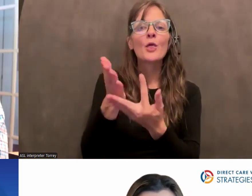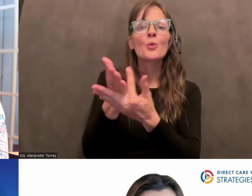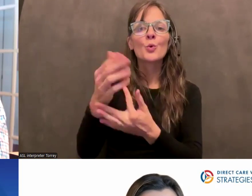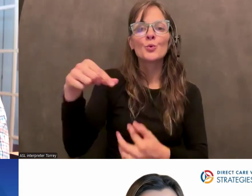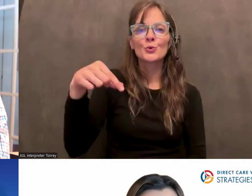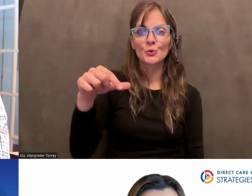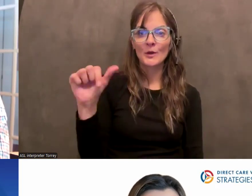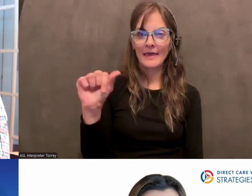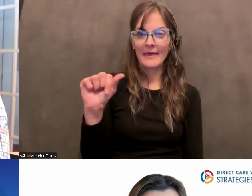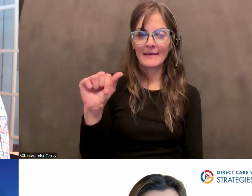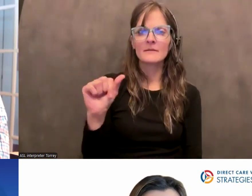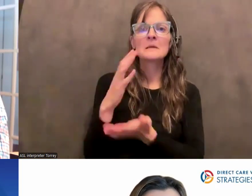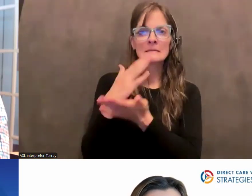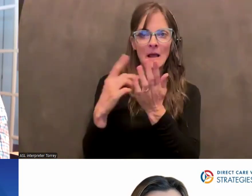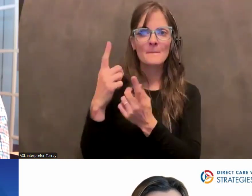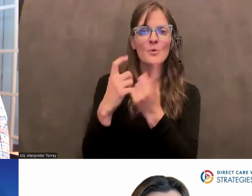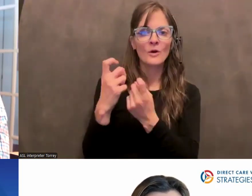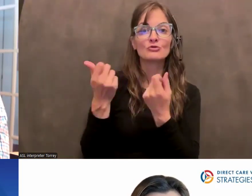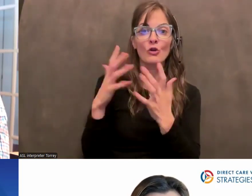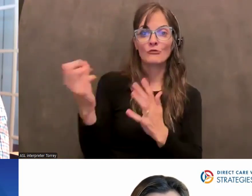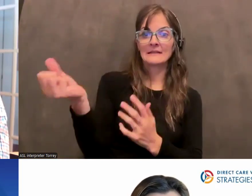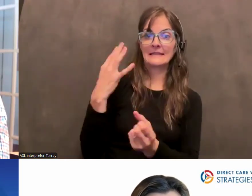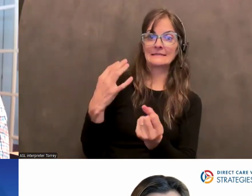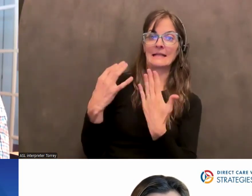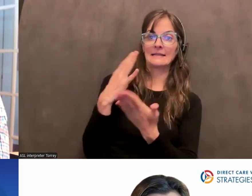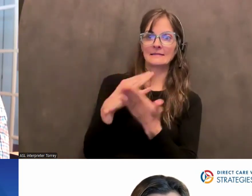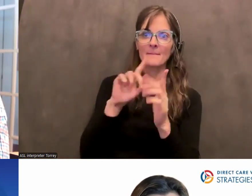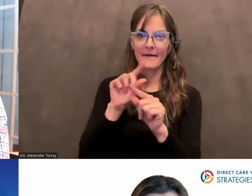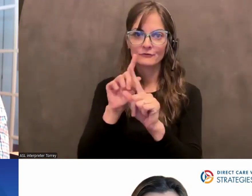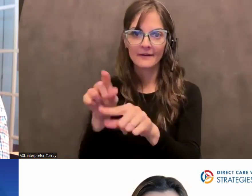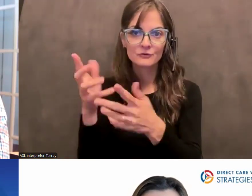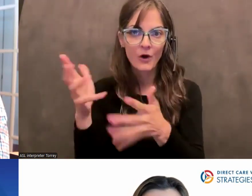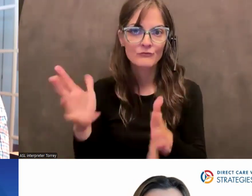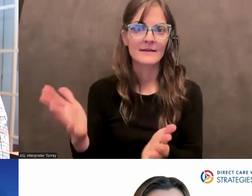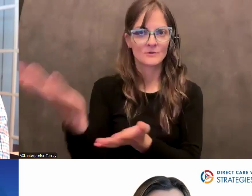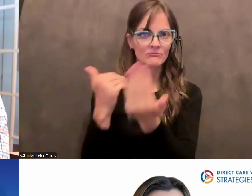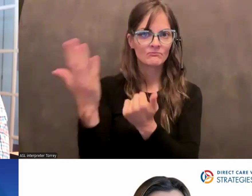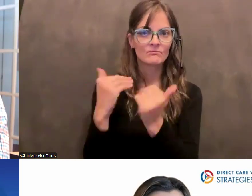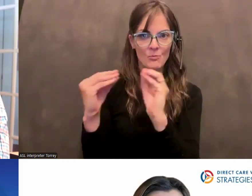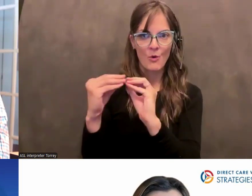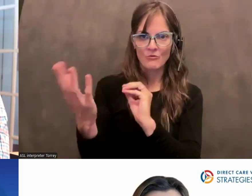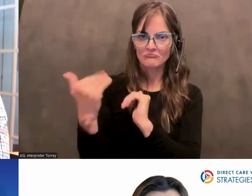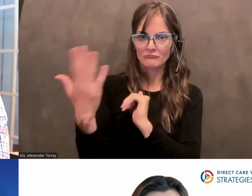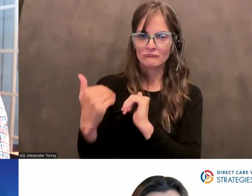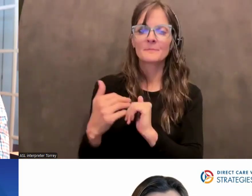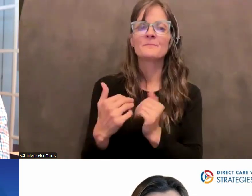to answer a couple of them and hopefully we'll get some more as well. I'll start with a question, Kevin, for you, which